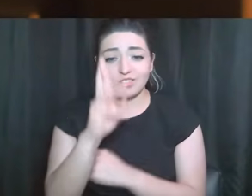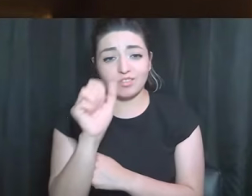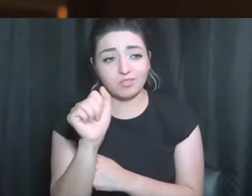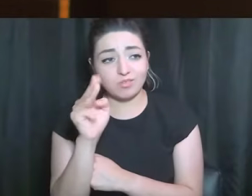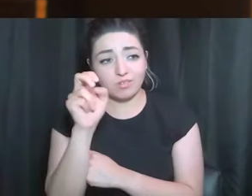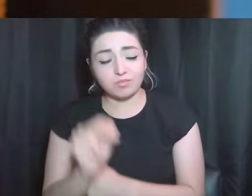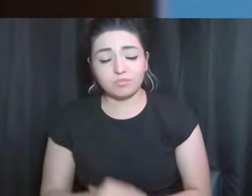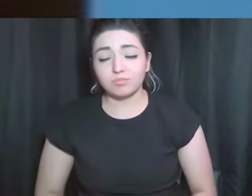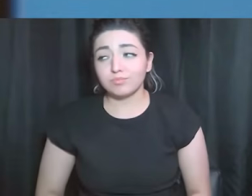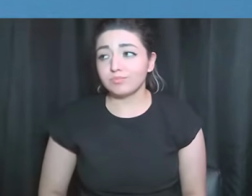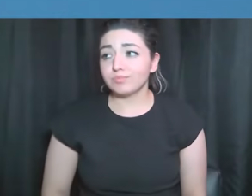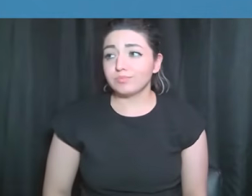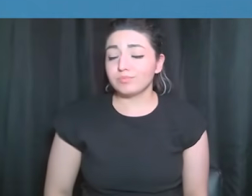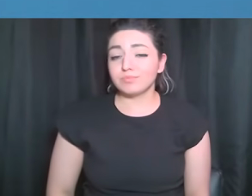Sure as hell beats ramen.